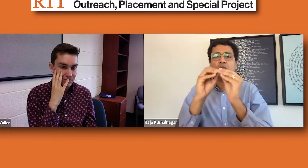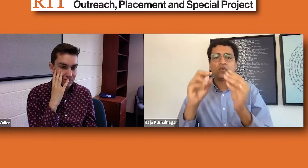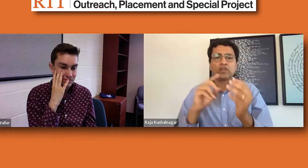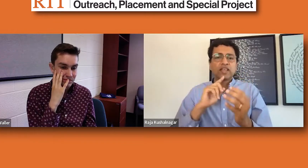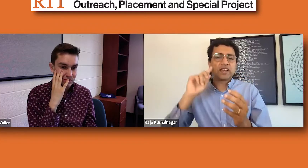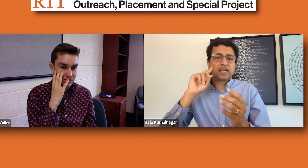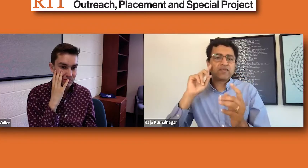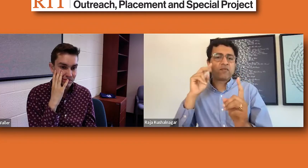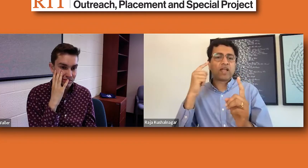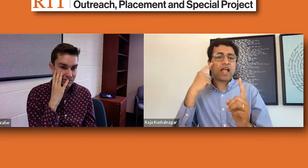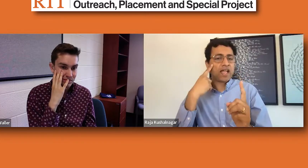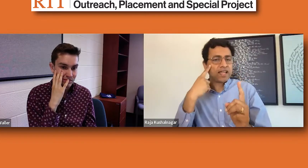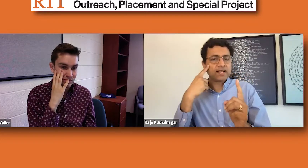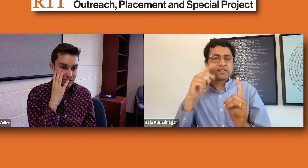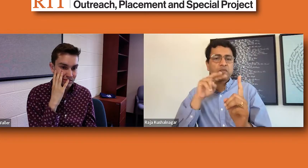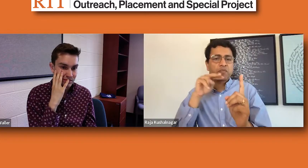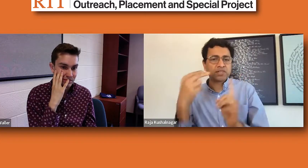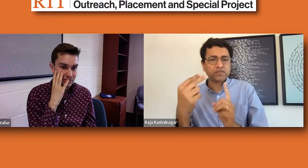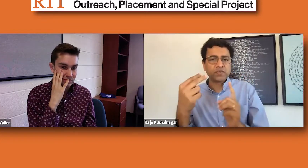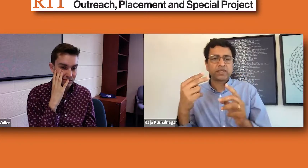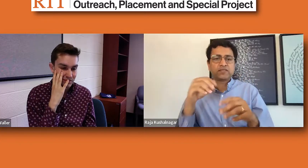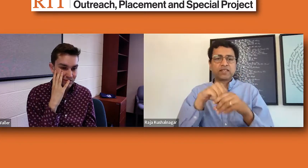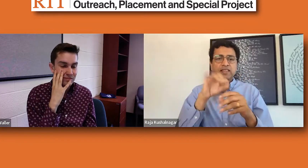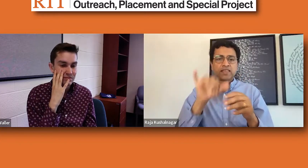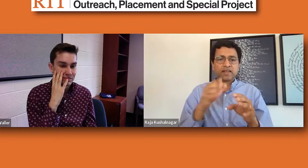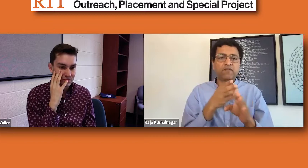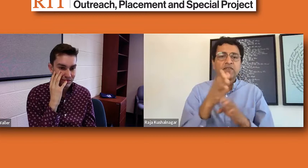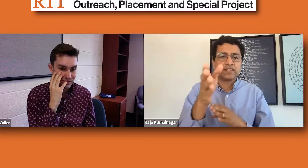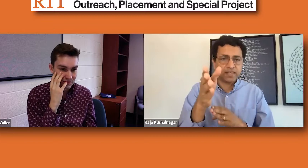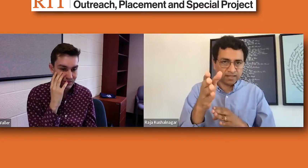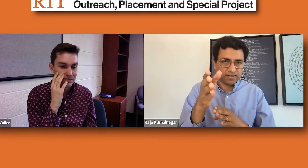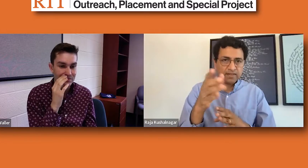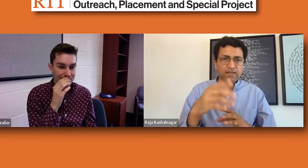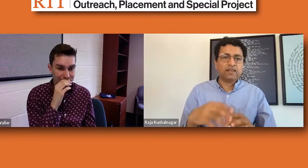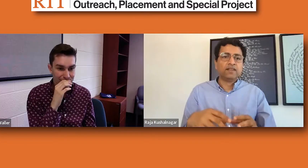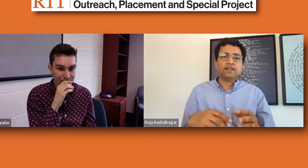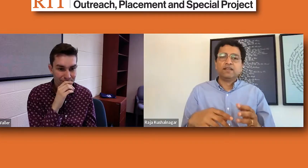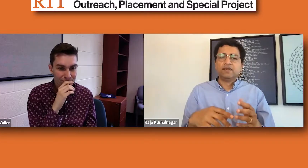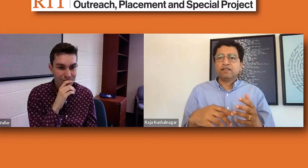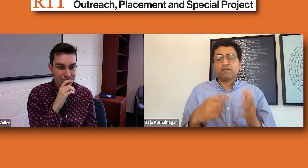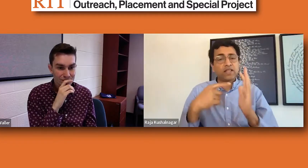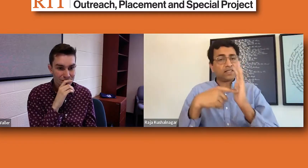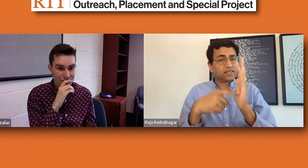We we have to make sure we're including more diverse lenses into those fields.